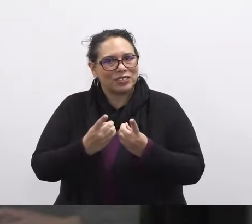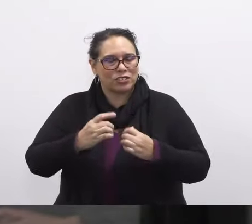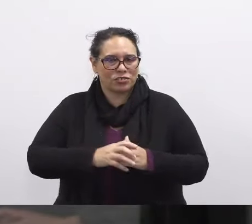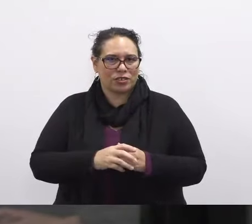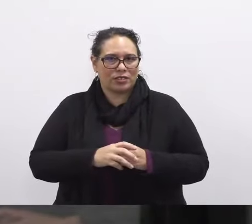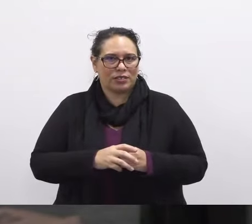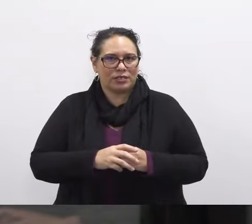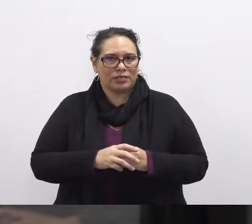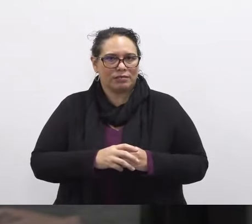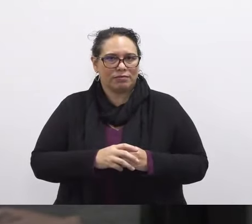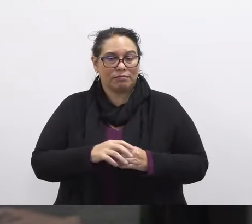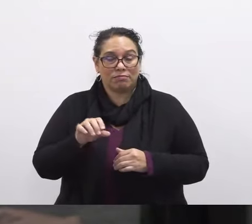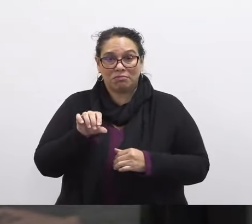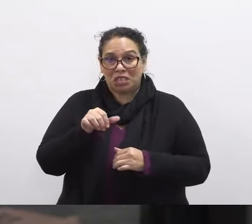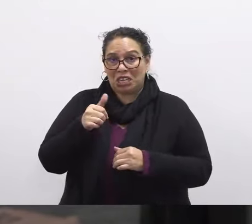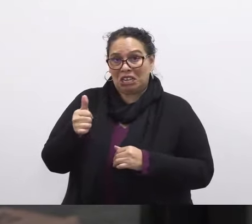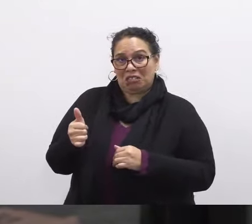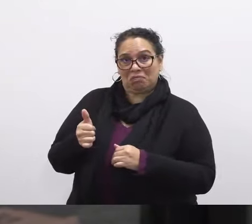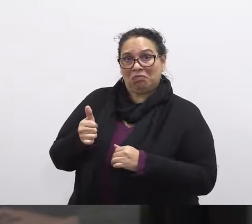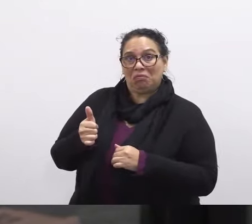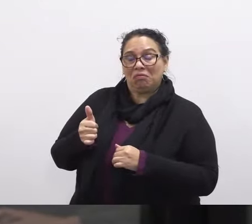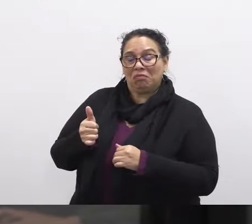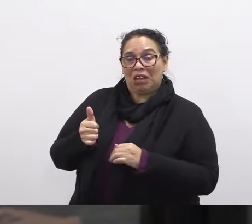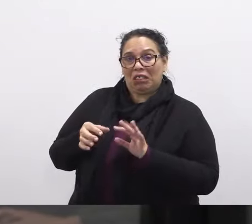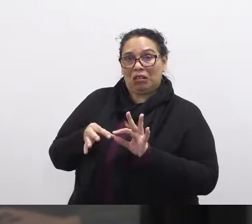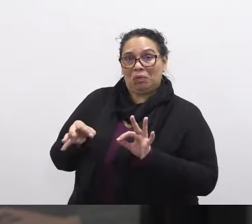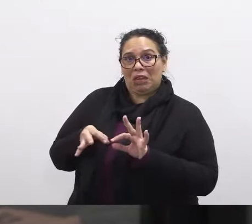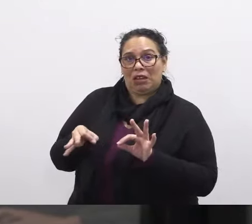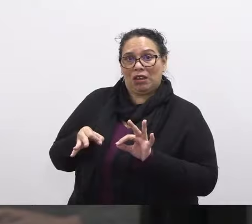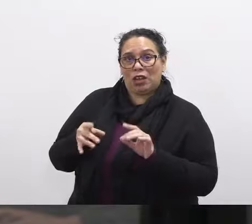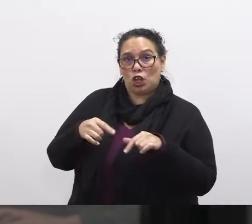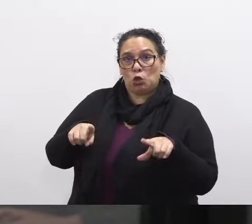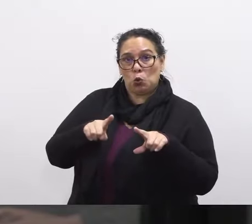And on another note, for those of you on the board,